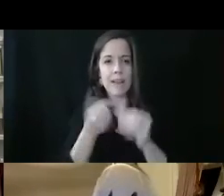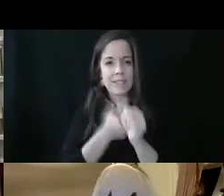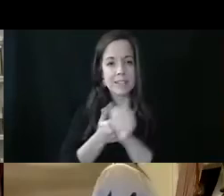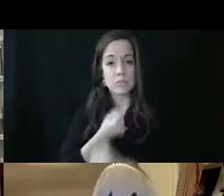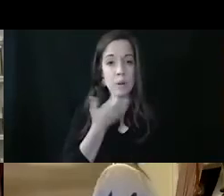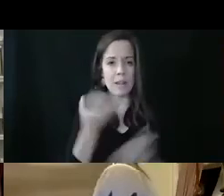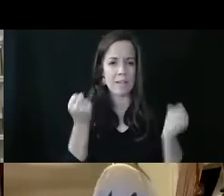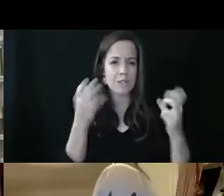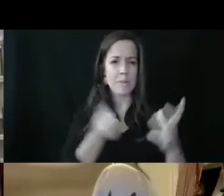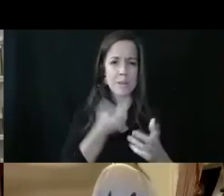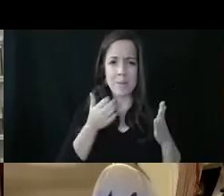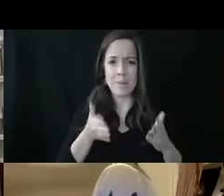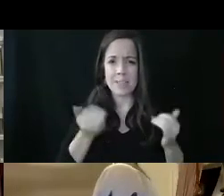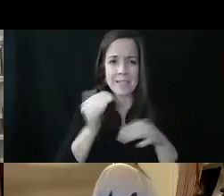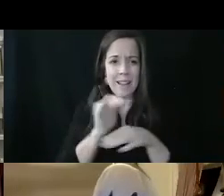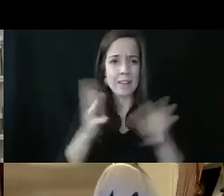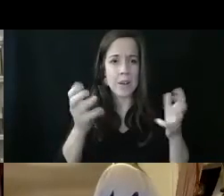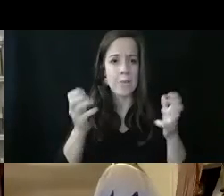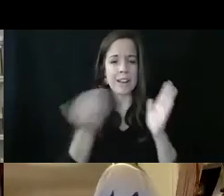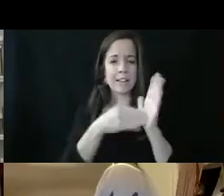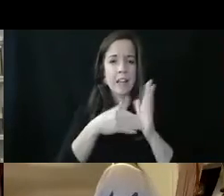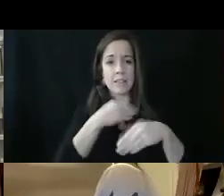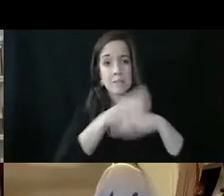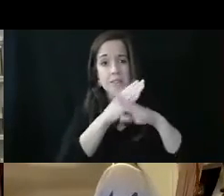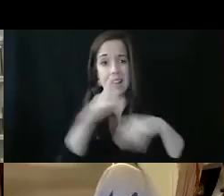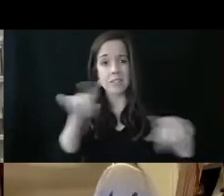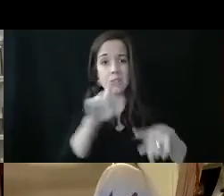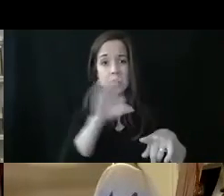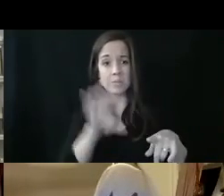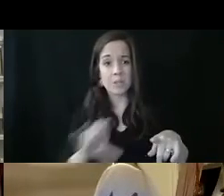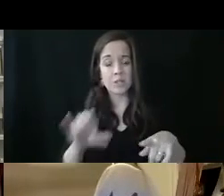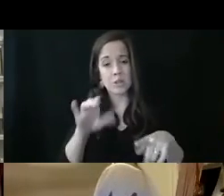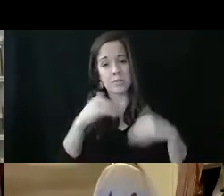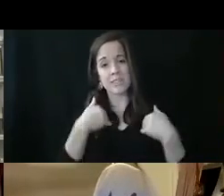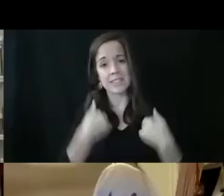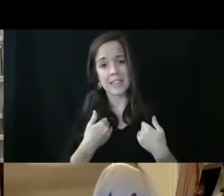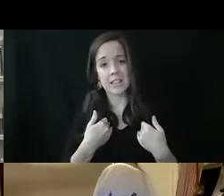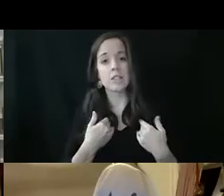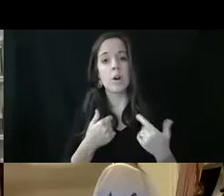tonight we want to, again, like protect you from zoom fatigue. So I'll just be reading their bios,